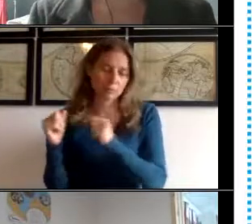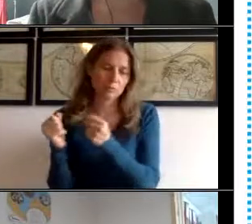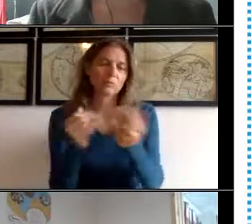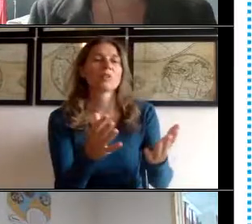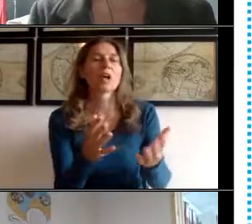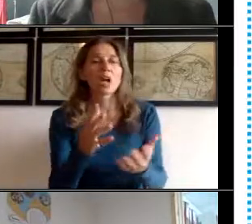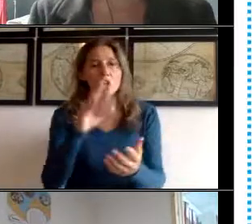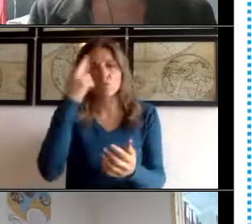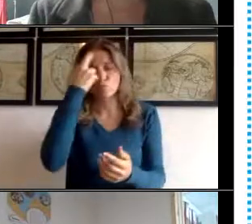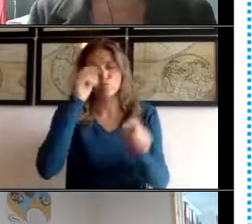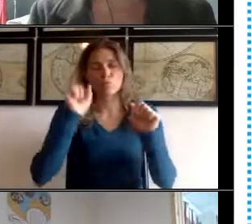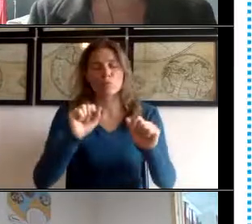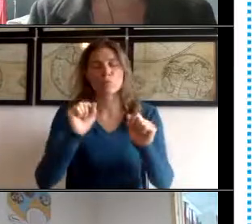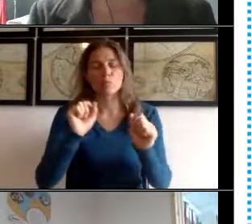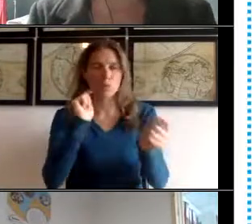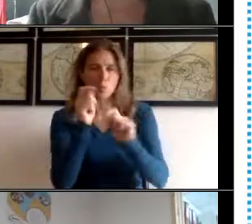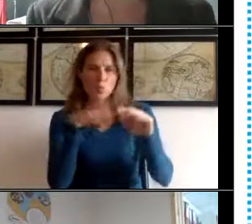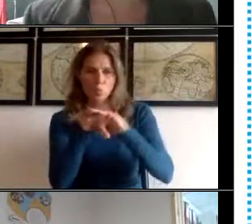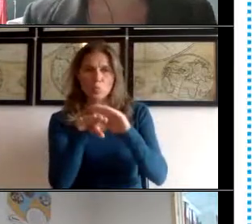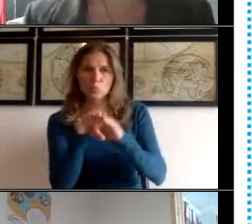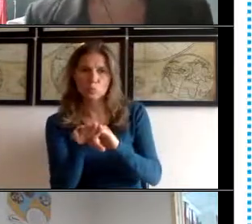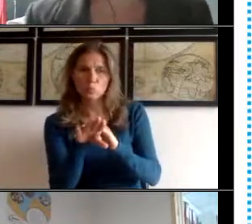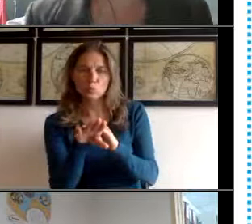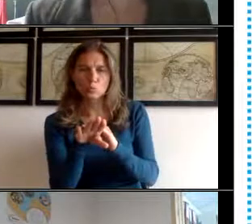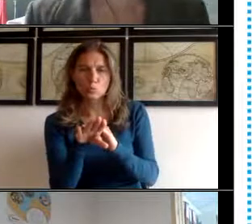At the same time, the UNV programme also concentrates